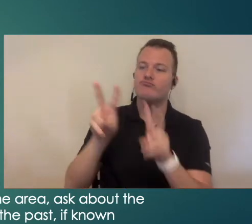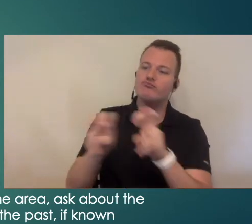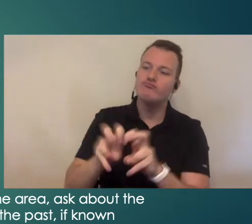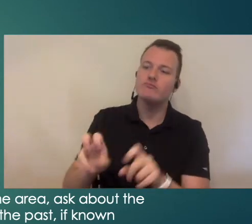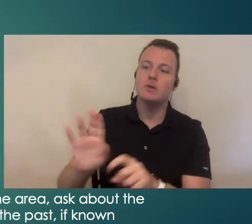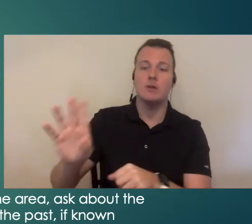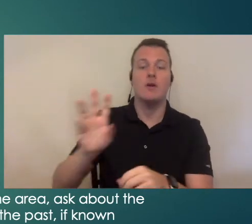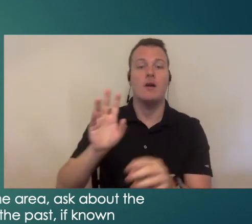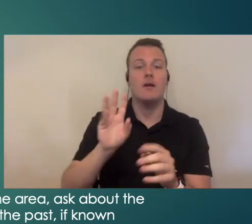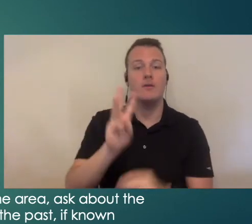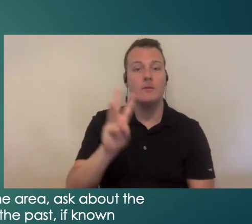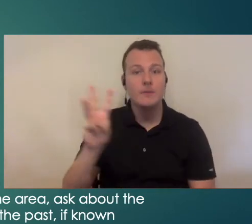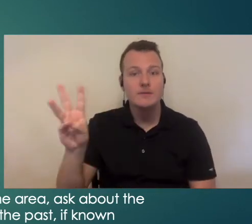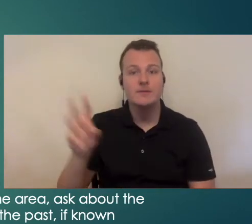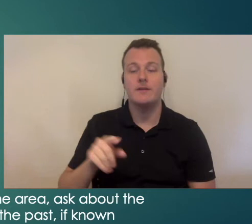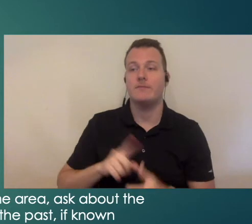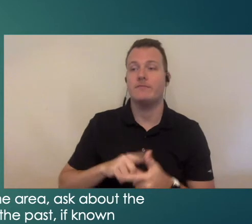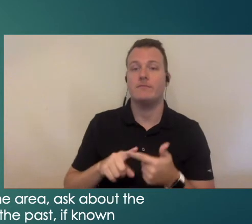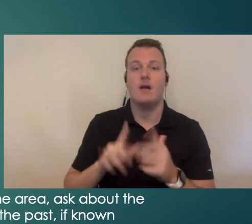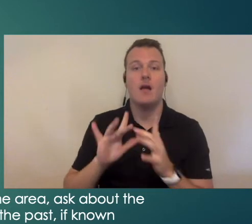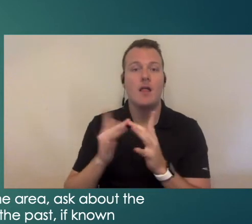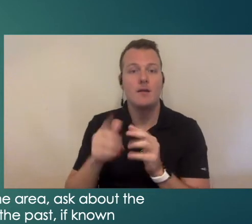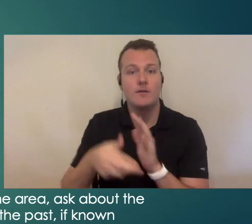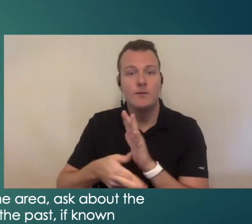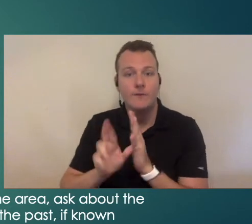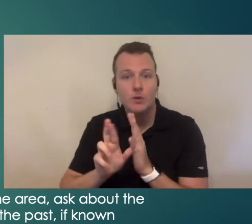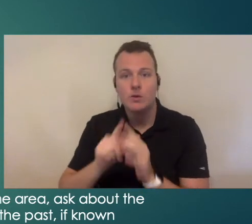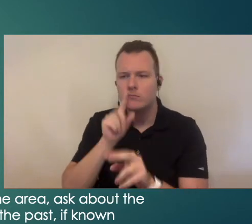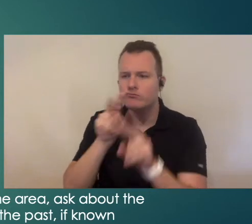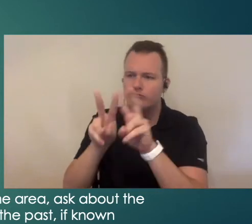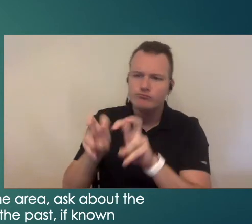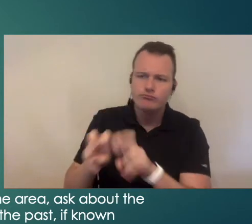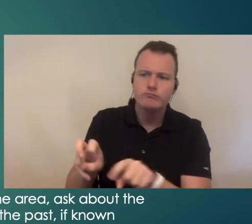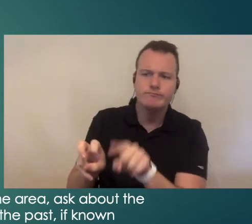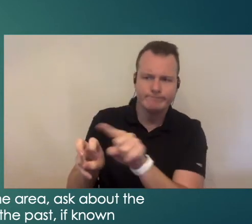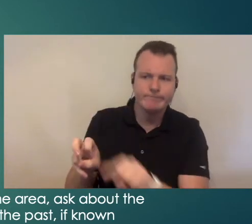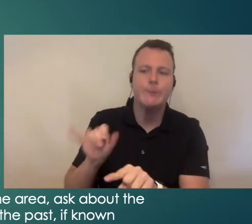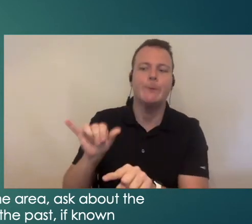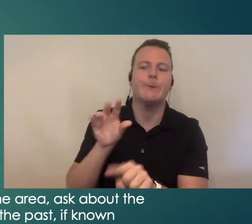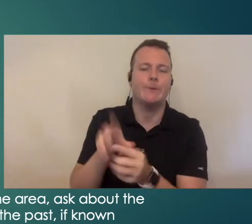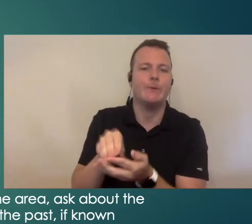website and online reviews, but keep in mind networking is also a valuable way